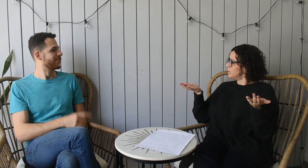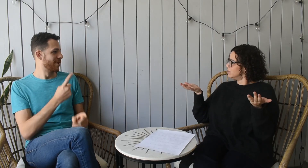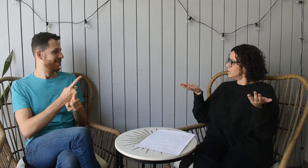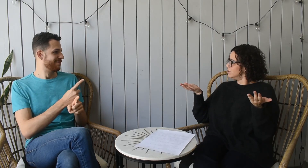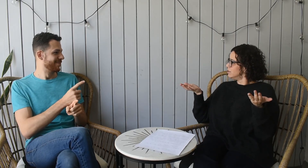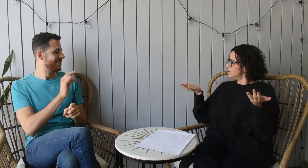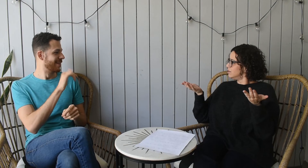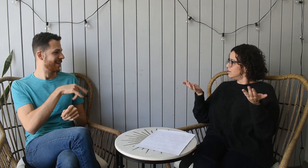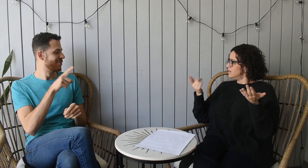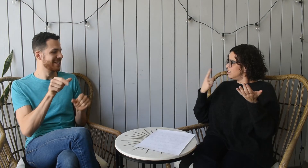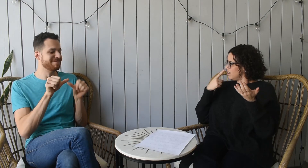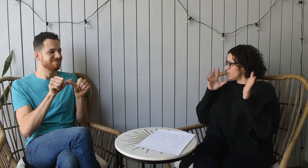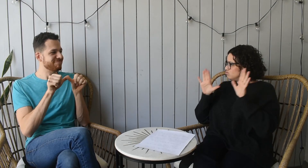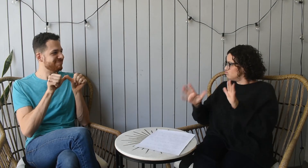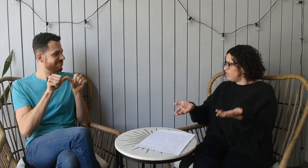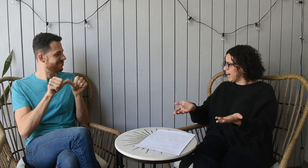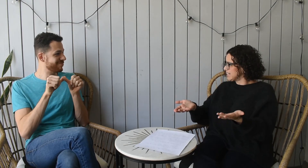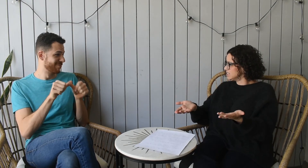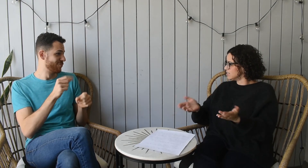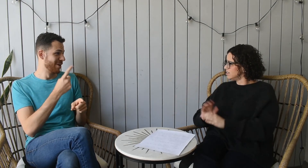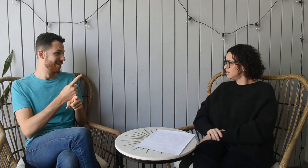Right, she persevered.